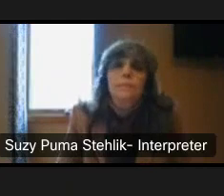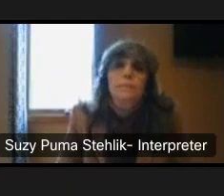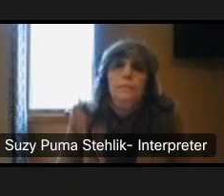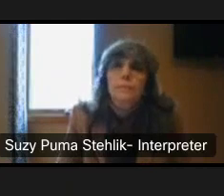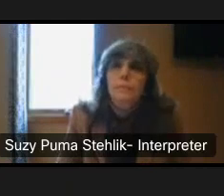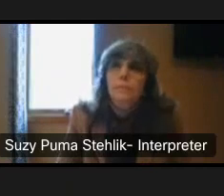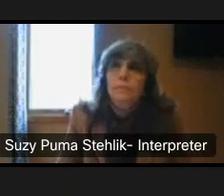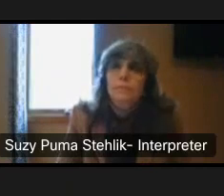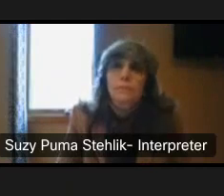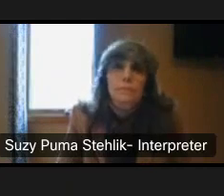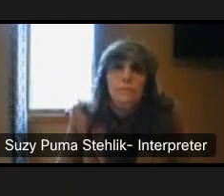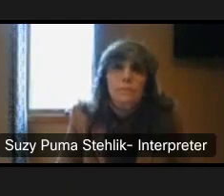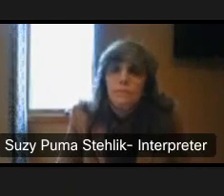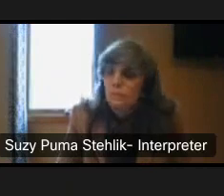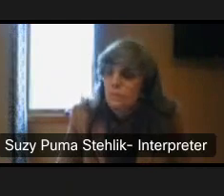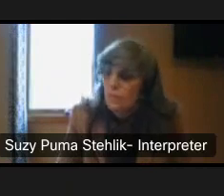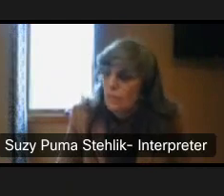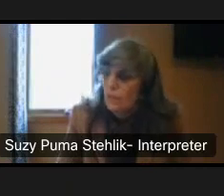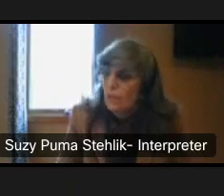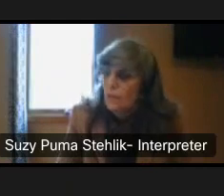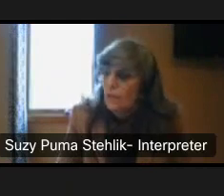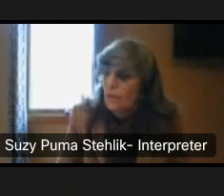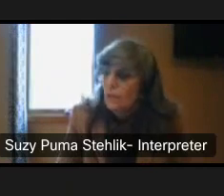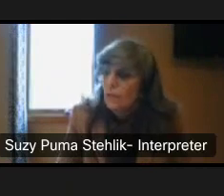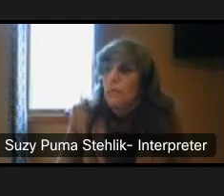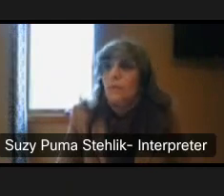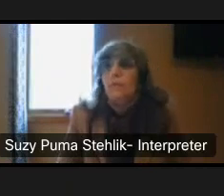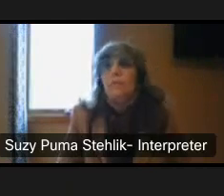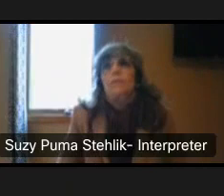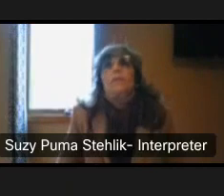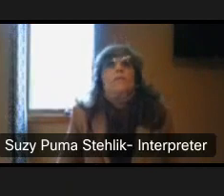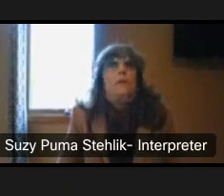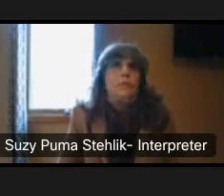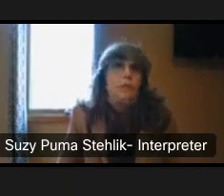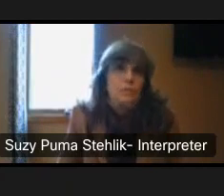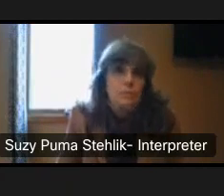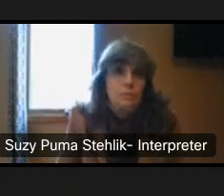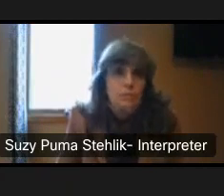Let's go with the price of 689 every 5 years for repairs. If needed.